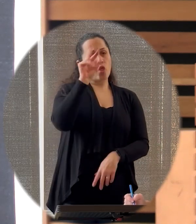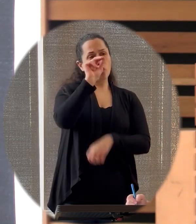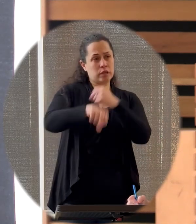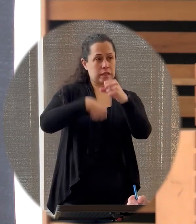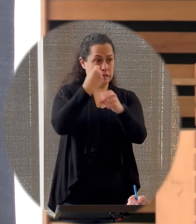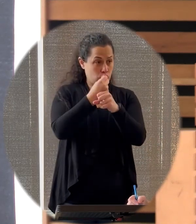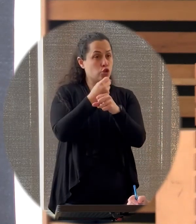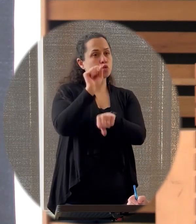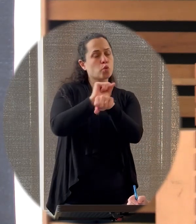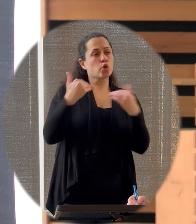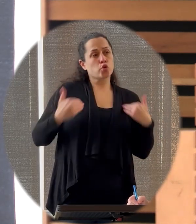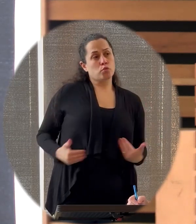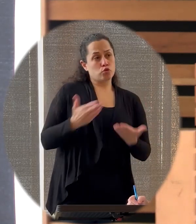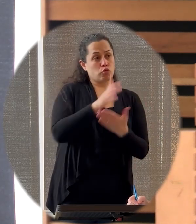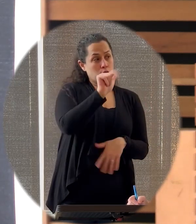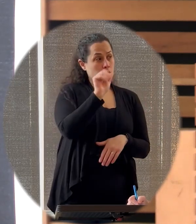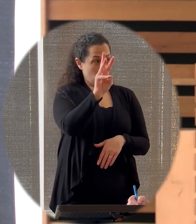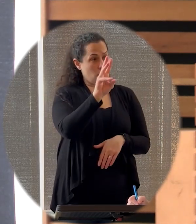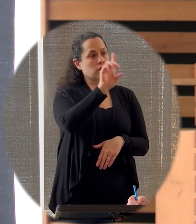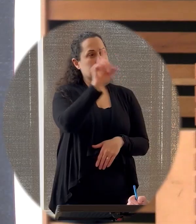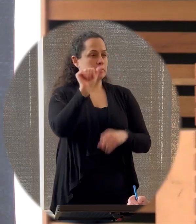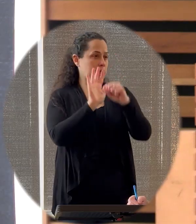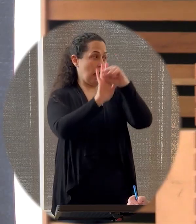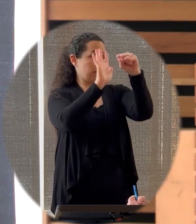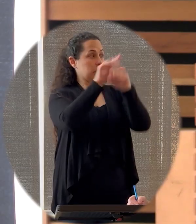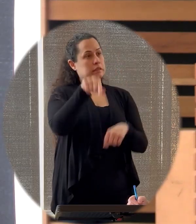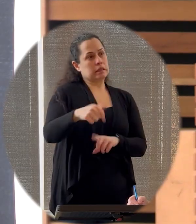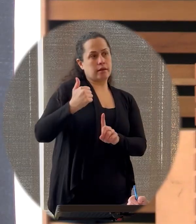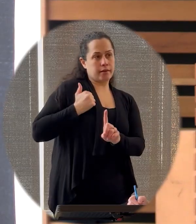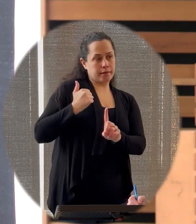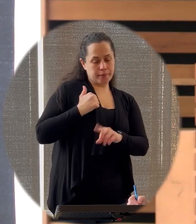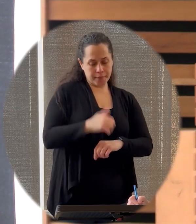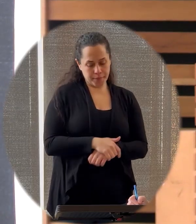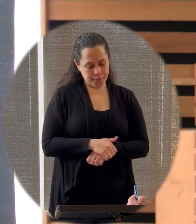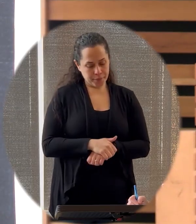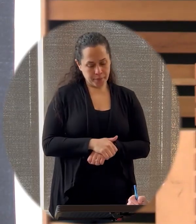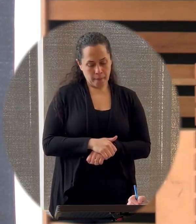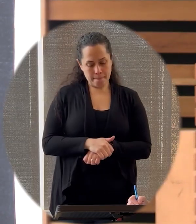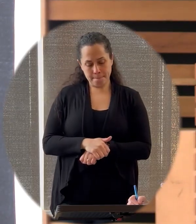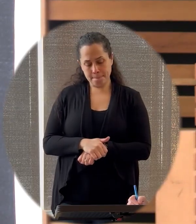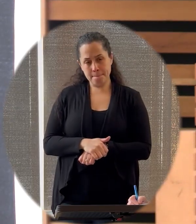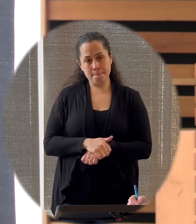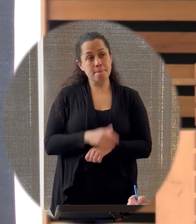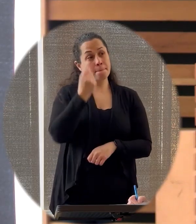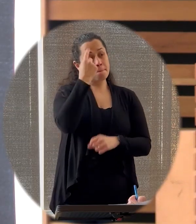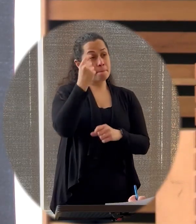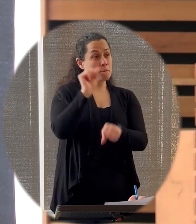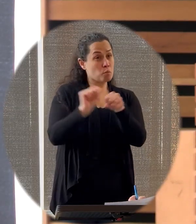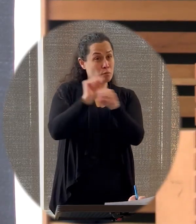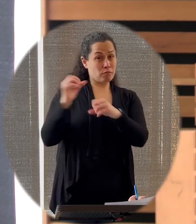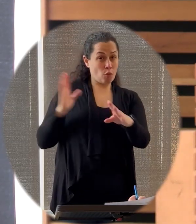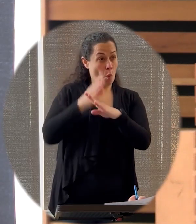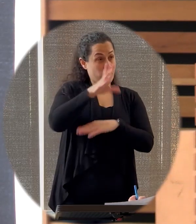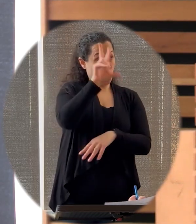in human rights, law, and disability advocacy in this country. And after all these years,